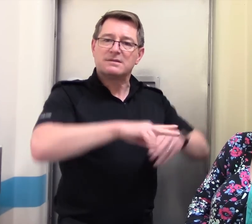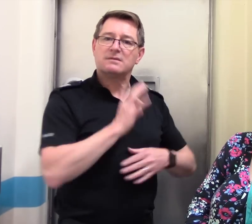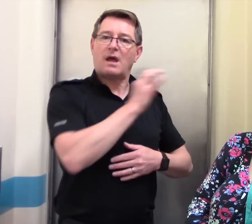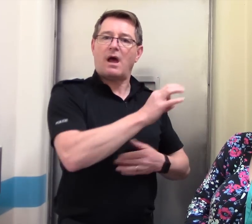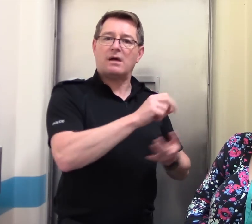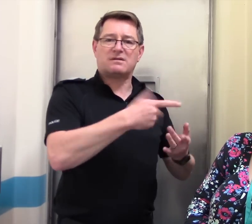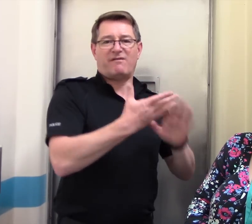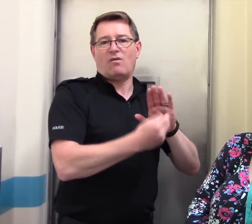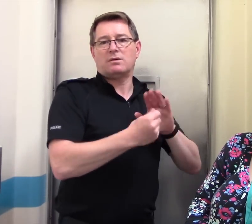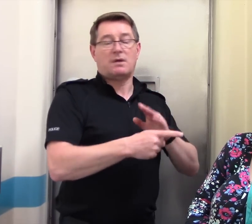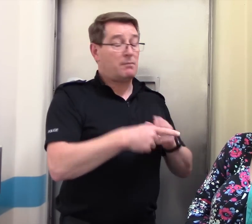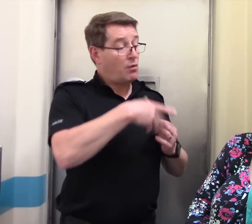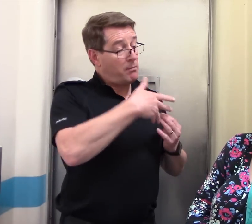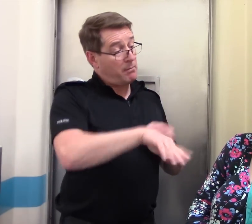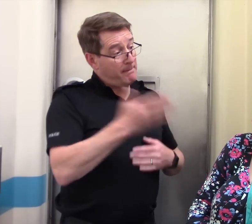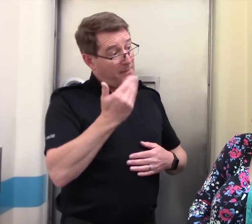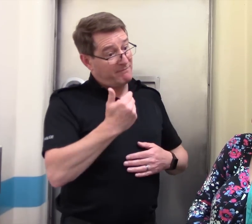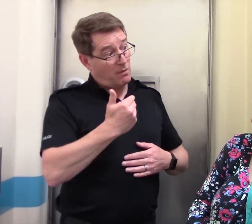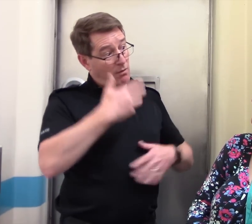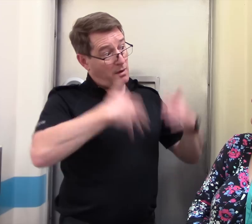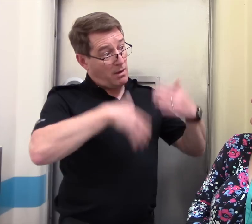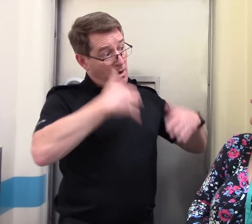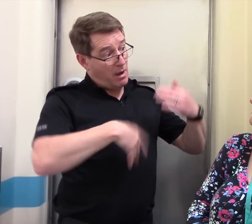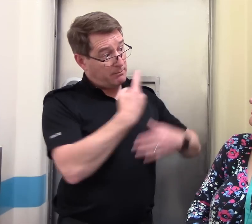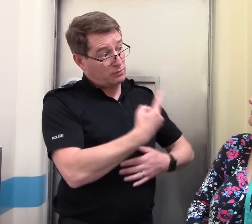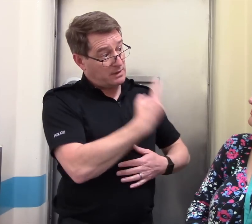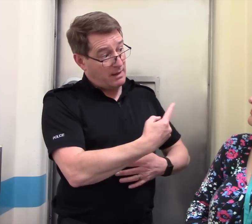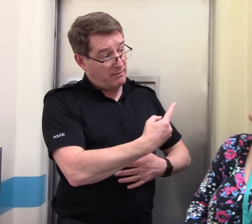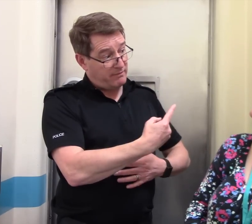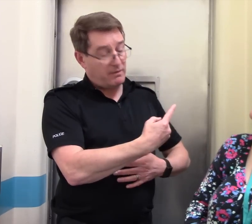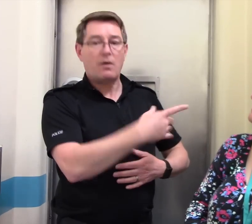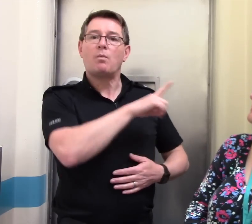They assess and ask, for example, if you've ever tried to harm yourself.